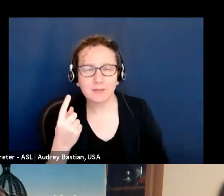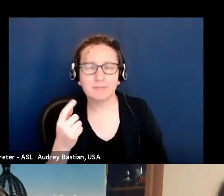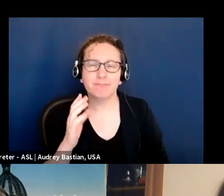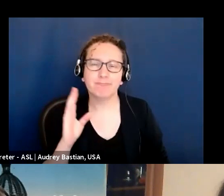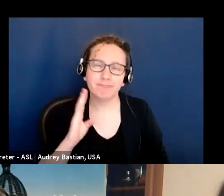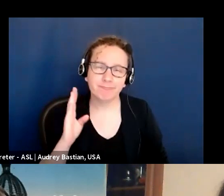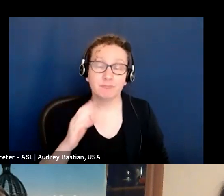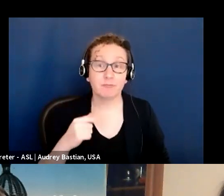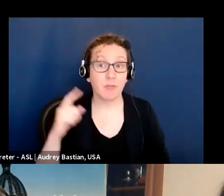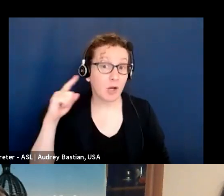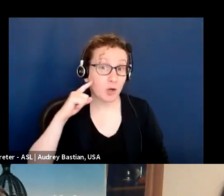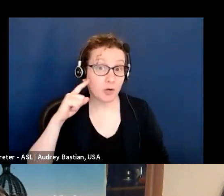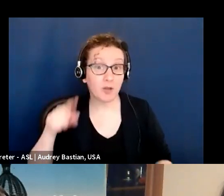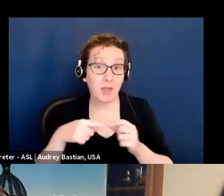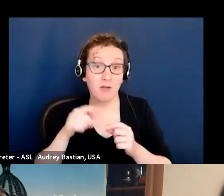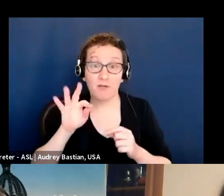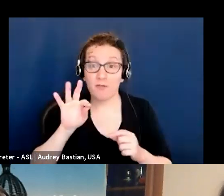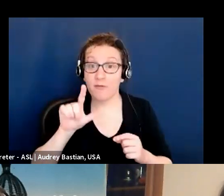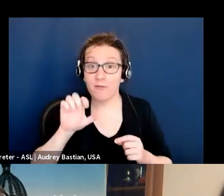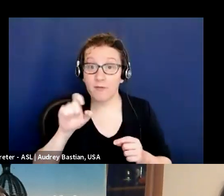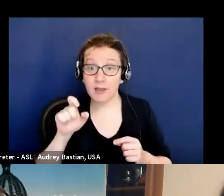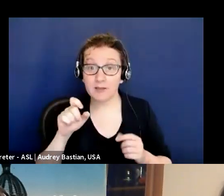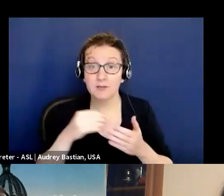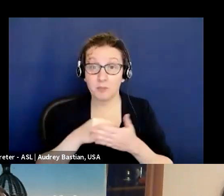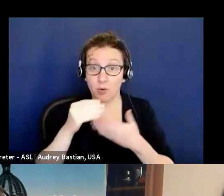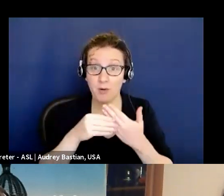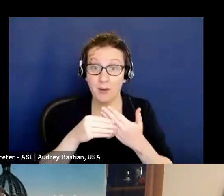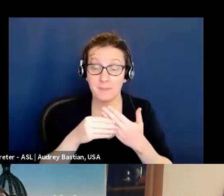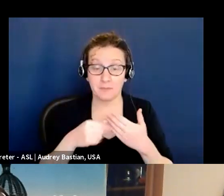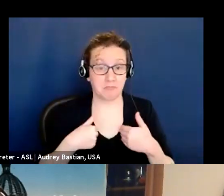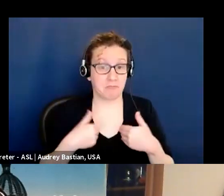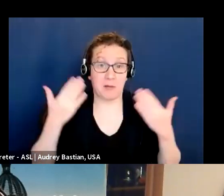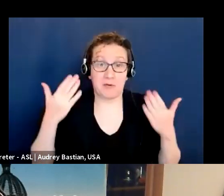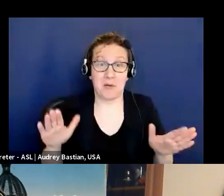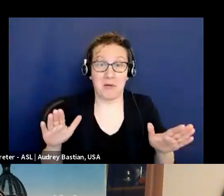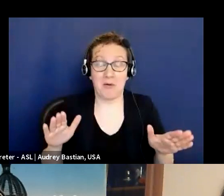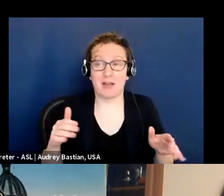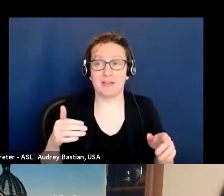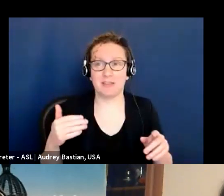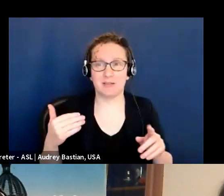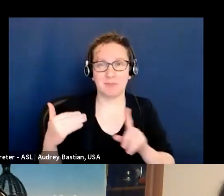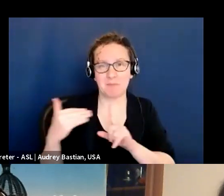I heard about FLEX program. And, I don't know. I just reminded myself that I said that, since you